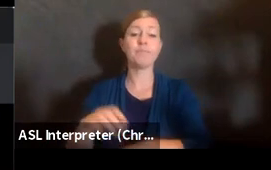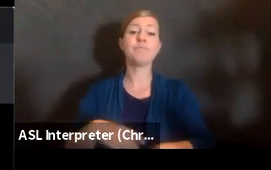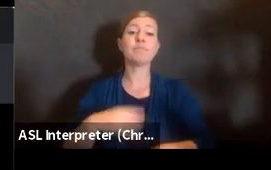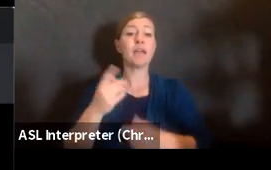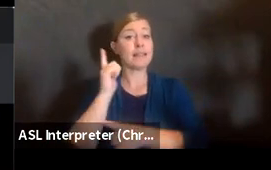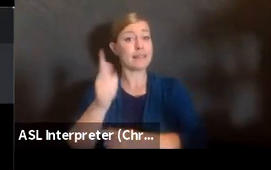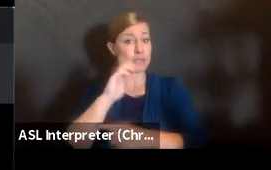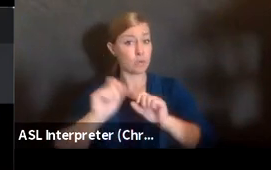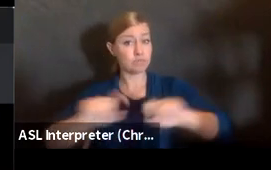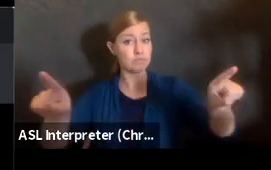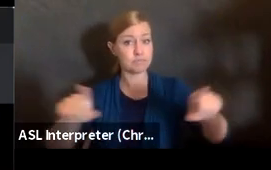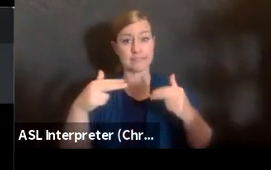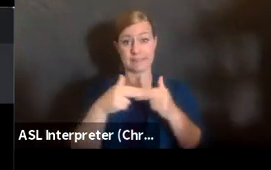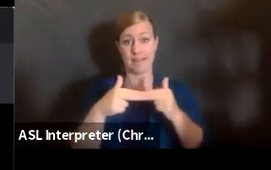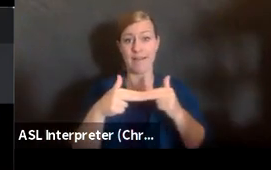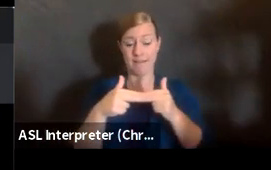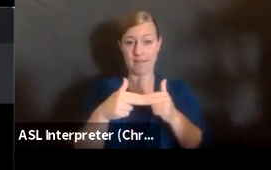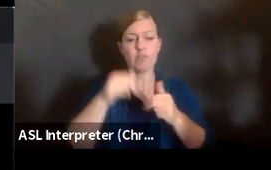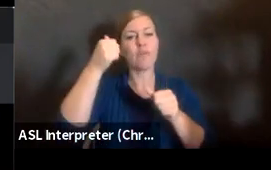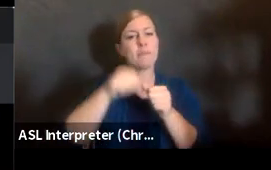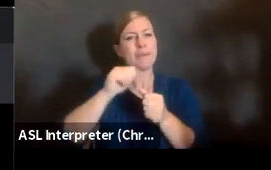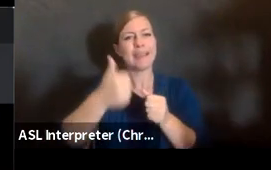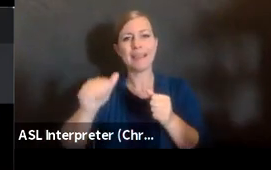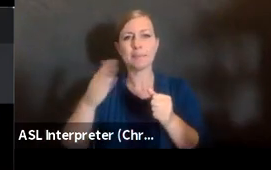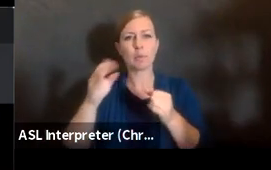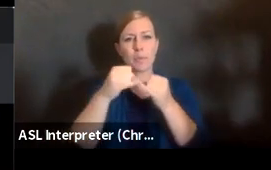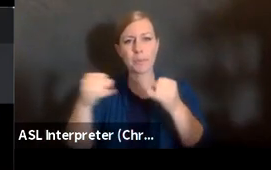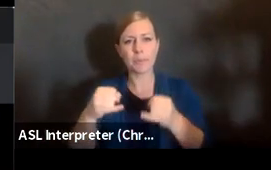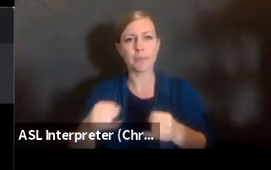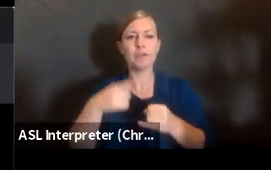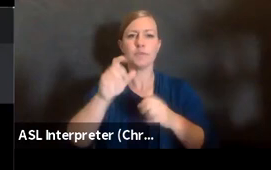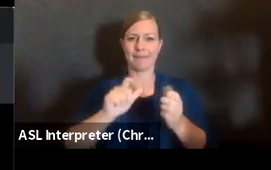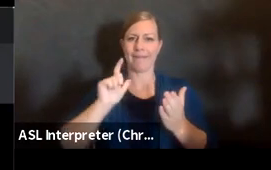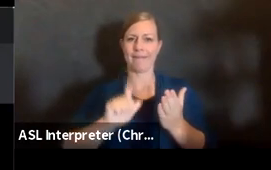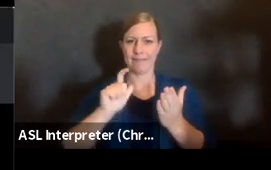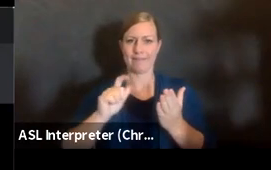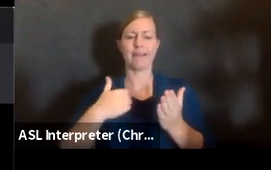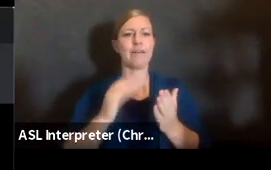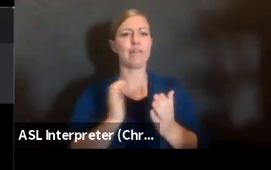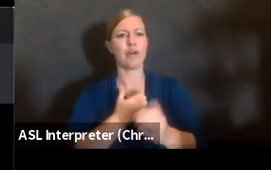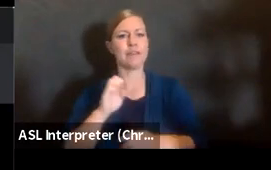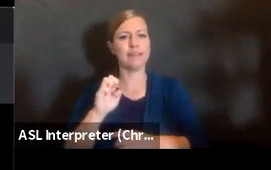Jeff Crawford: remember that you can click on the link for any of our names to connect with us via email. We're happy to help out in any way possible.